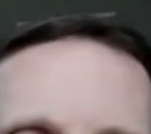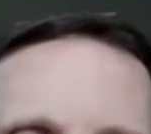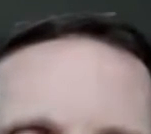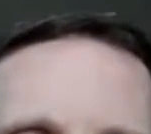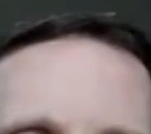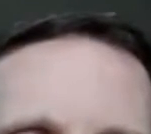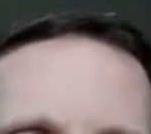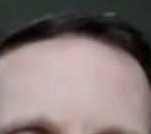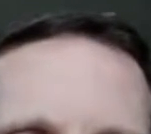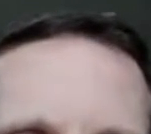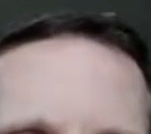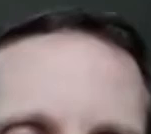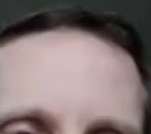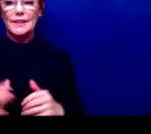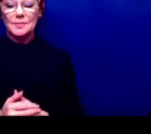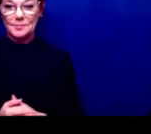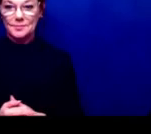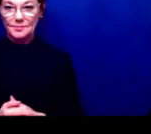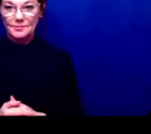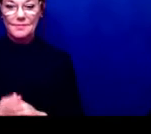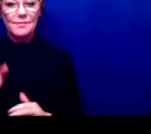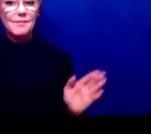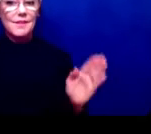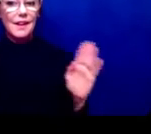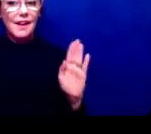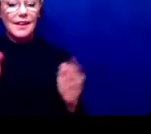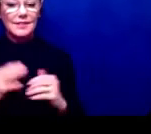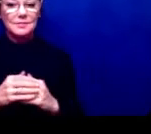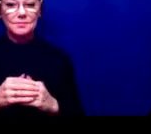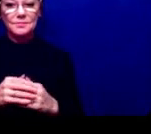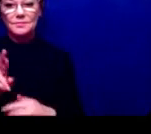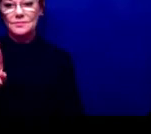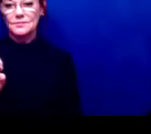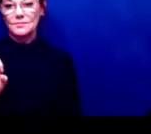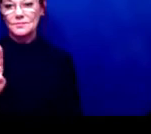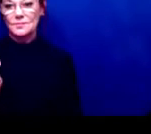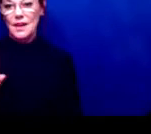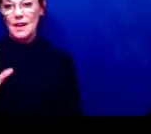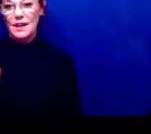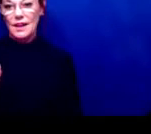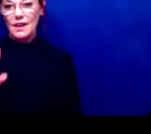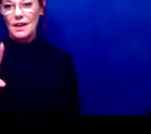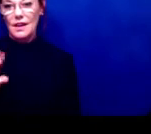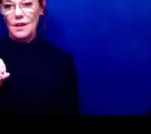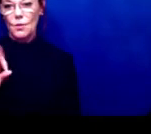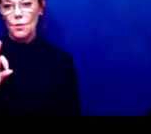back to you. Hi, everyone. Rebeccah Wolfkiel: I'm Rebeccah Wolfkiel. I'm the Executive Director of the National